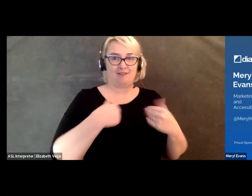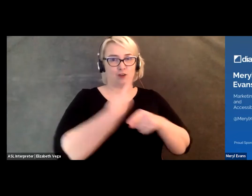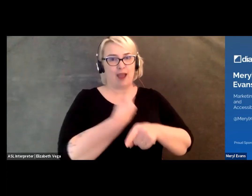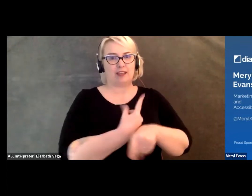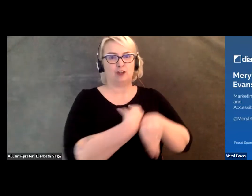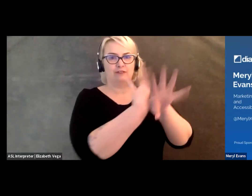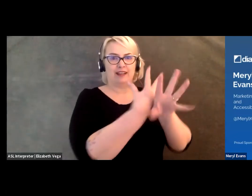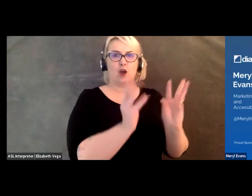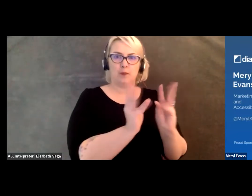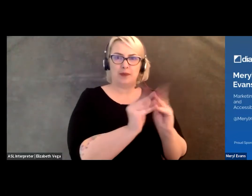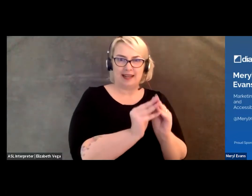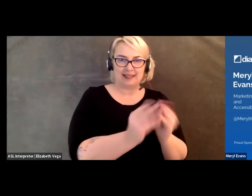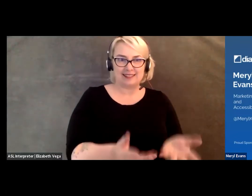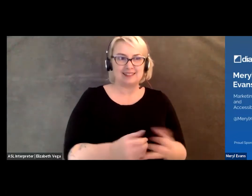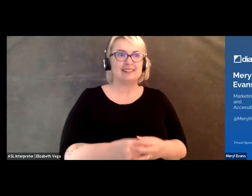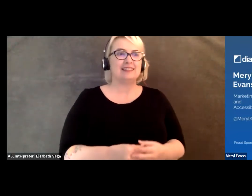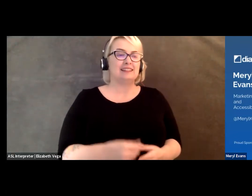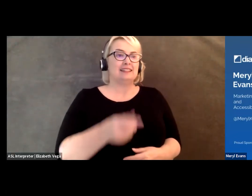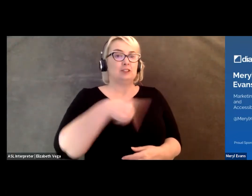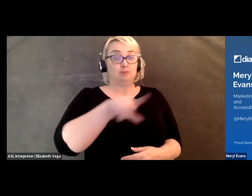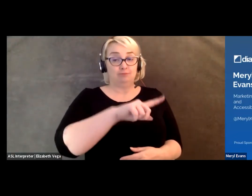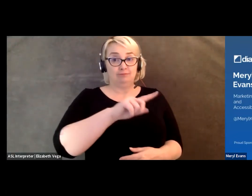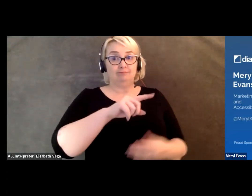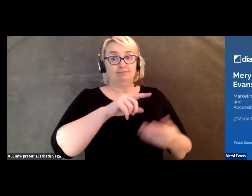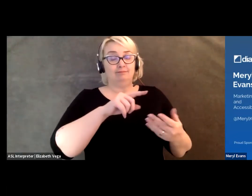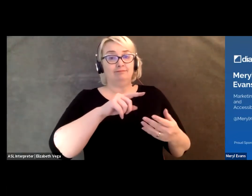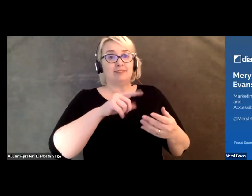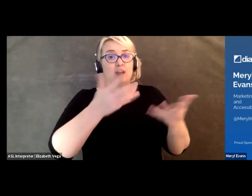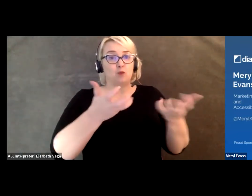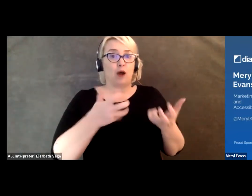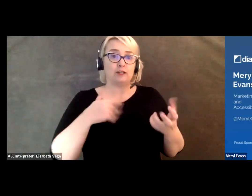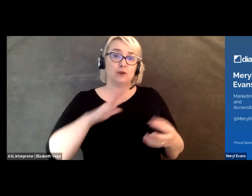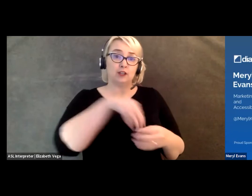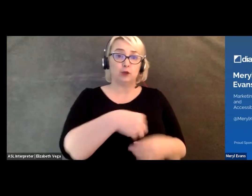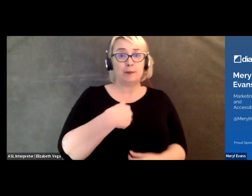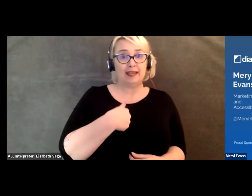About a clever work around in using Google slide captions. It worked. That drove me to look for more approximate solutions which led to automatic captioning video calls in April 2020.